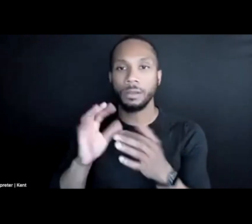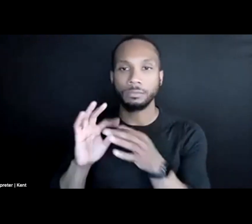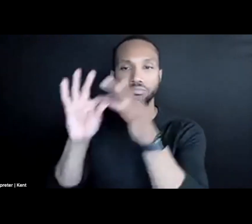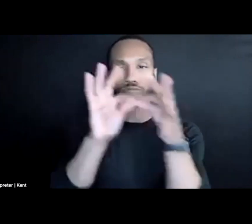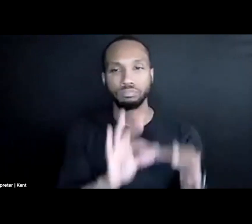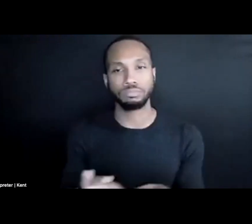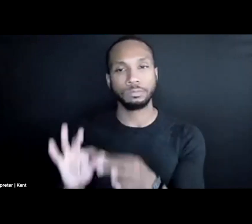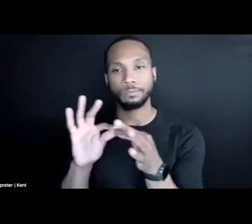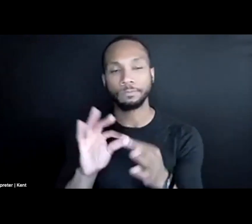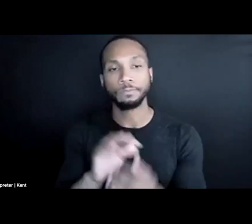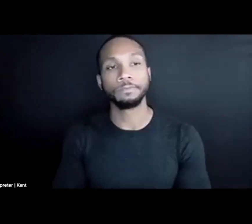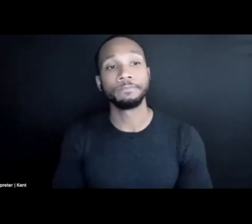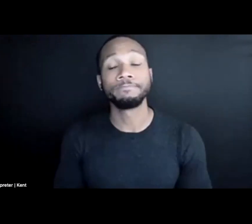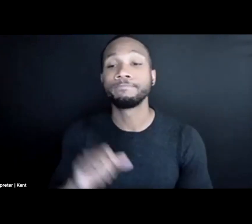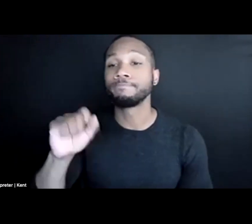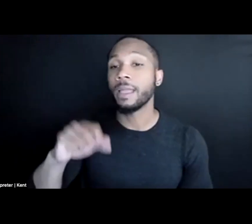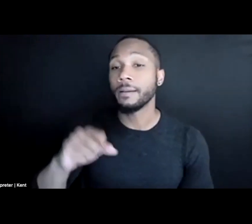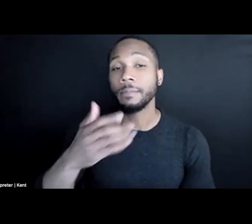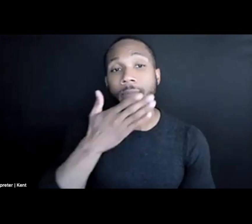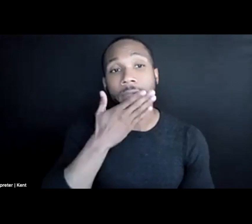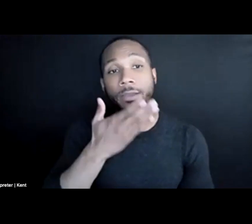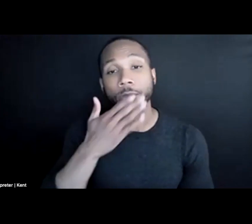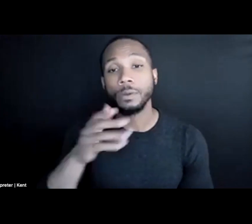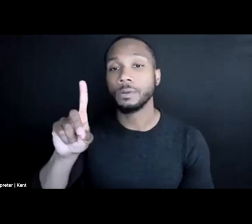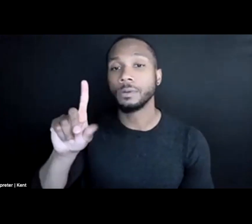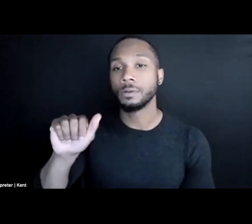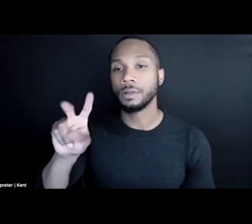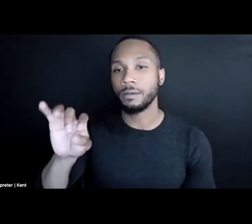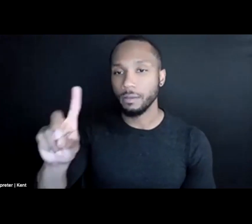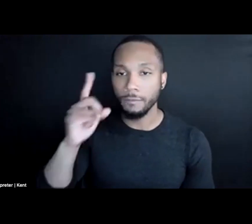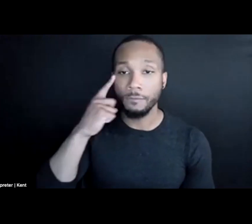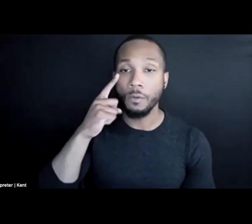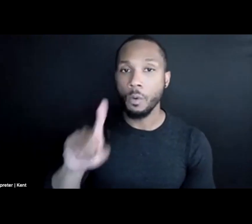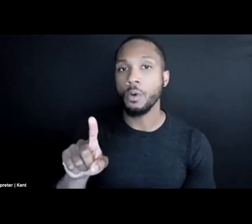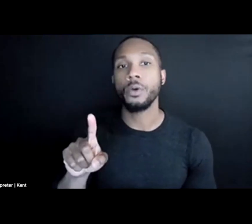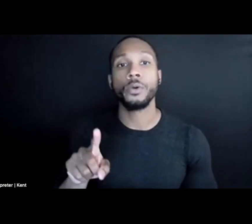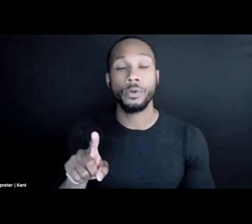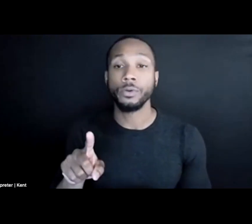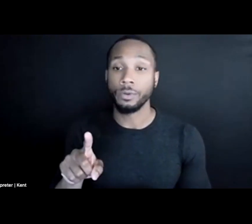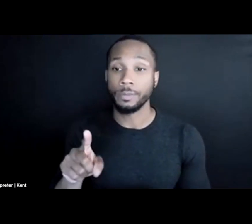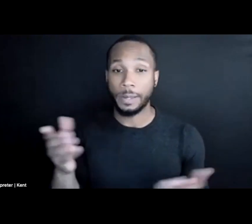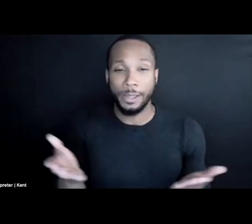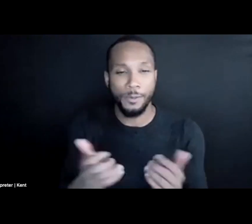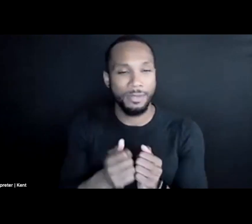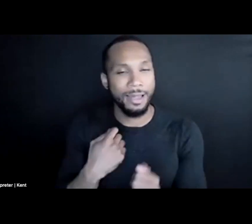Um, yeah, thank you, David, for being here with us tonight.